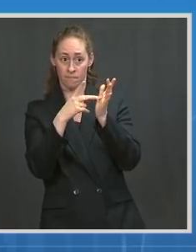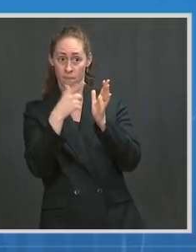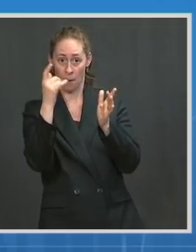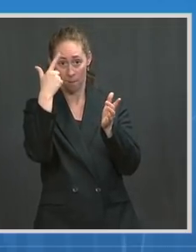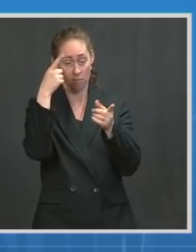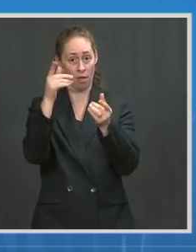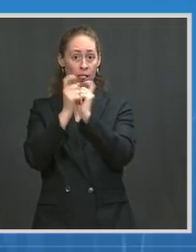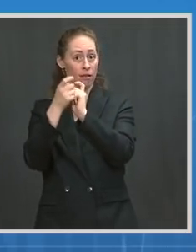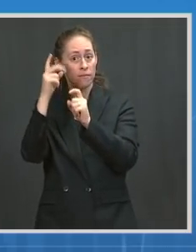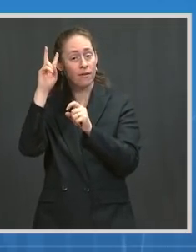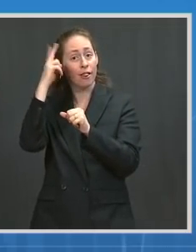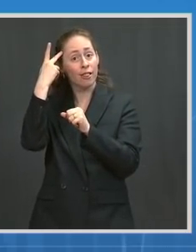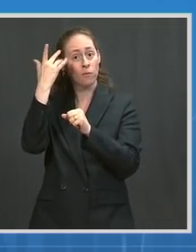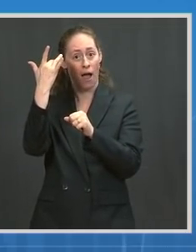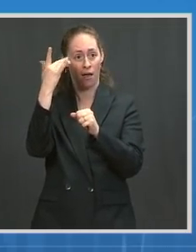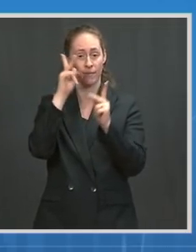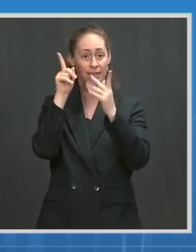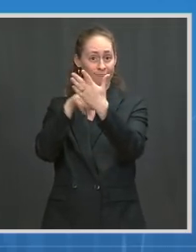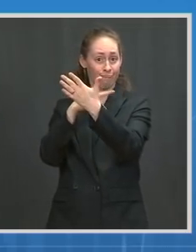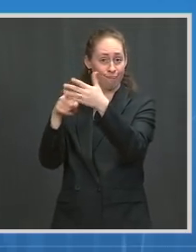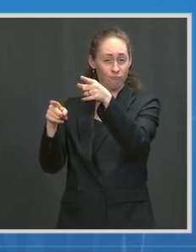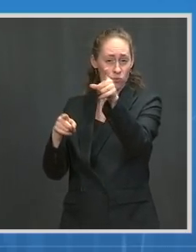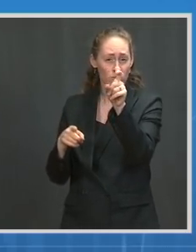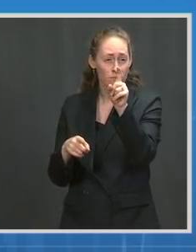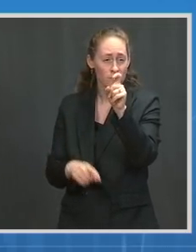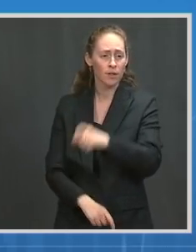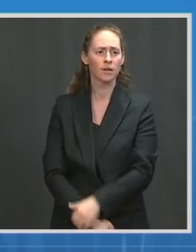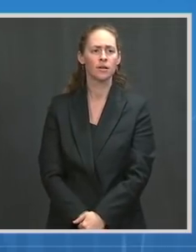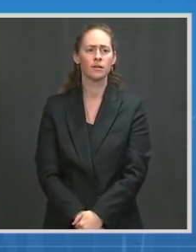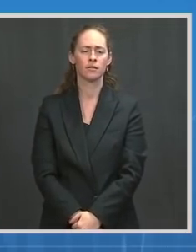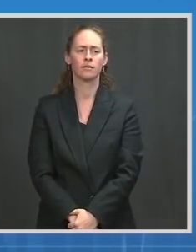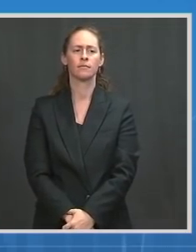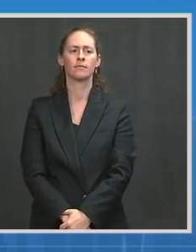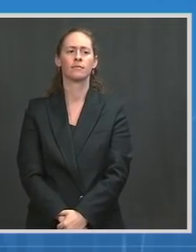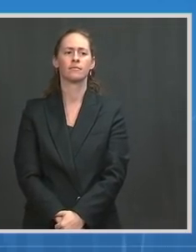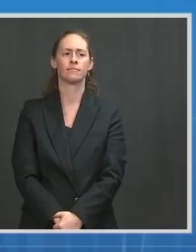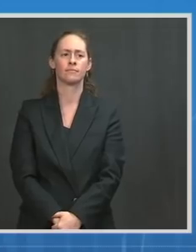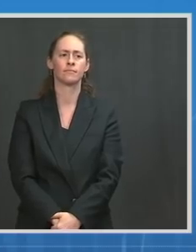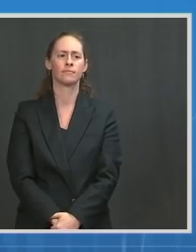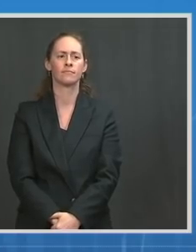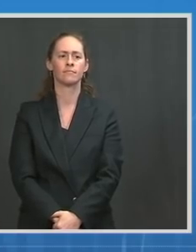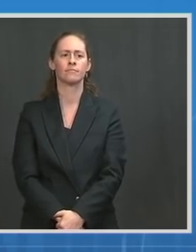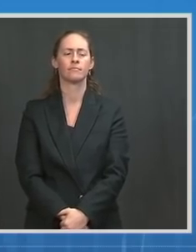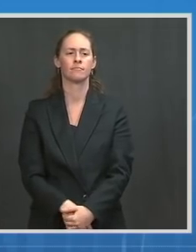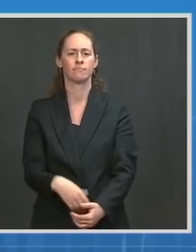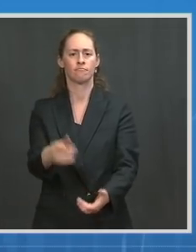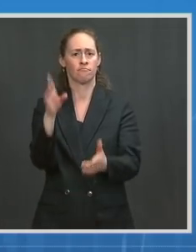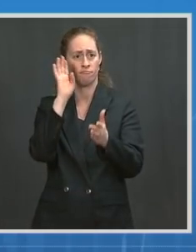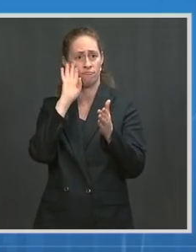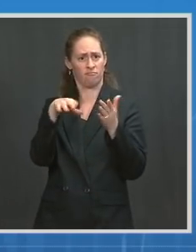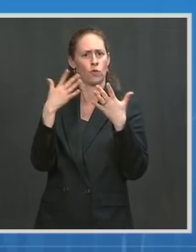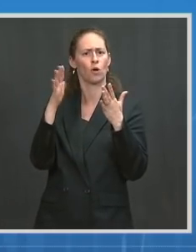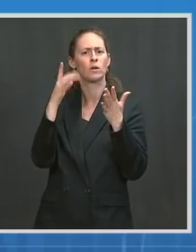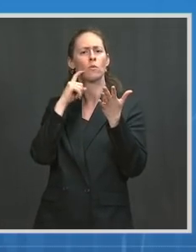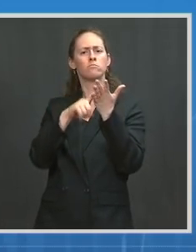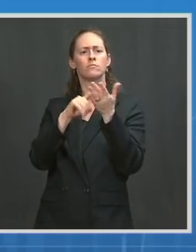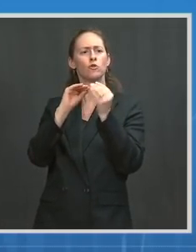In the last two weeks, the cases in this country have dropped by a third. In the last two weeks, we've had increasingly available vaccine